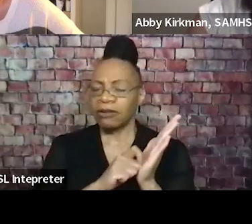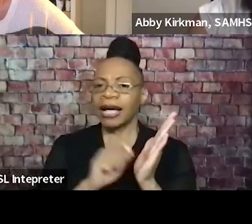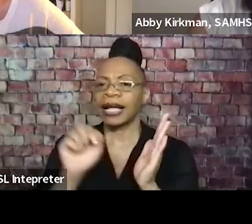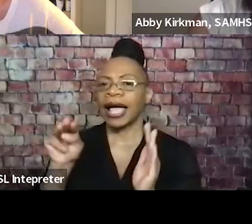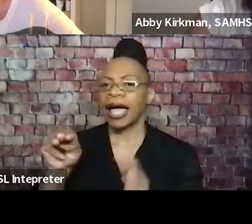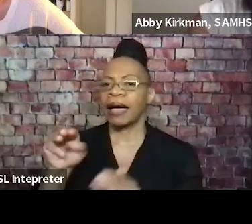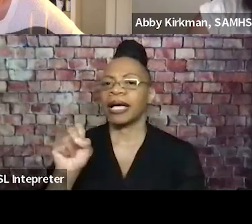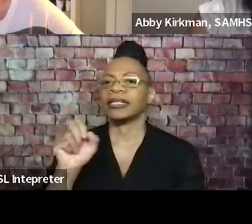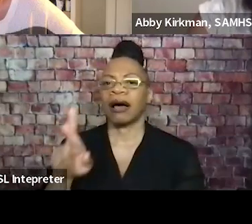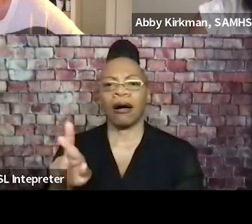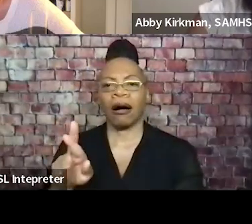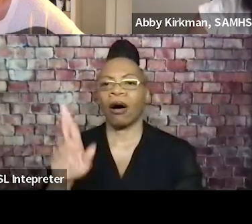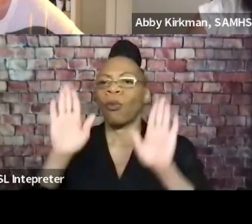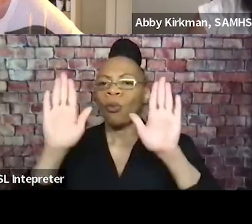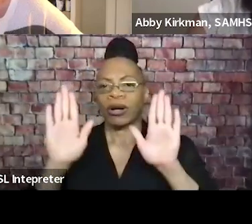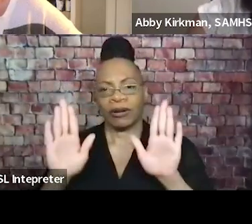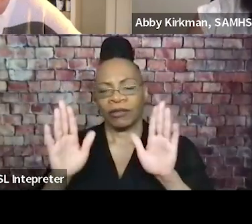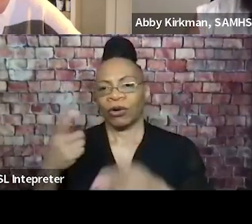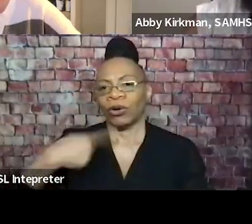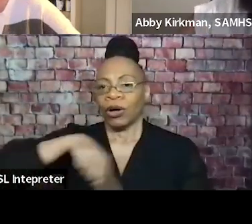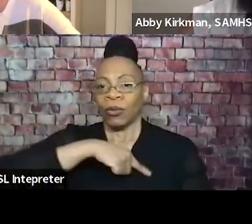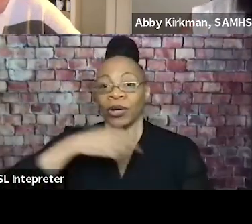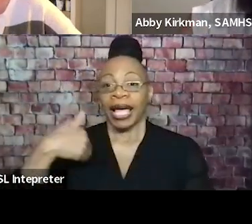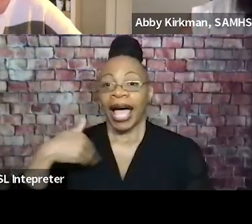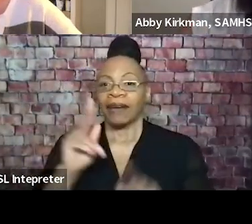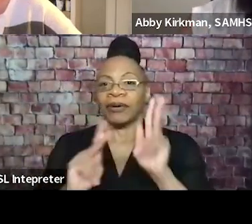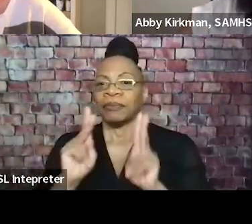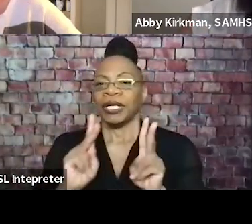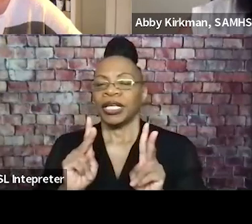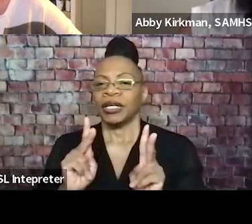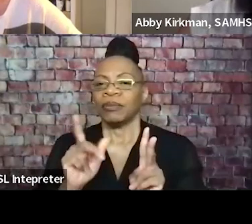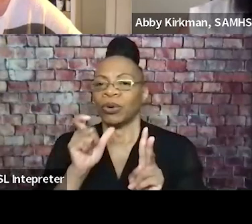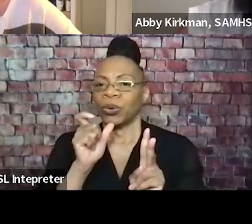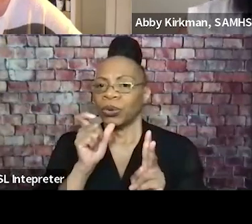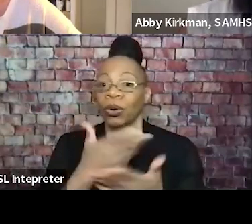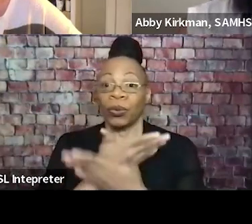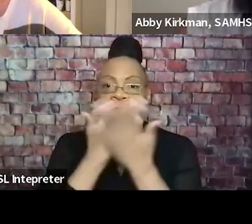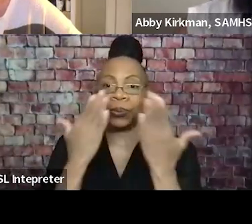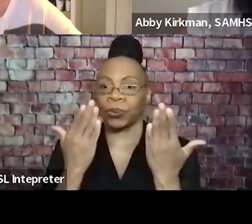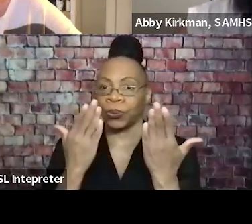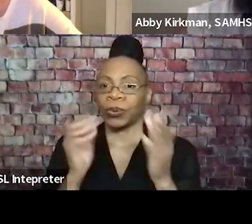And so we have people who have, you know, no further education beyond their high school experience